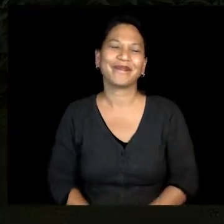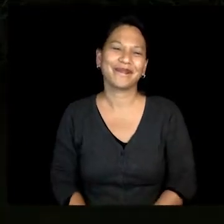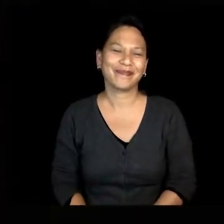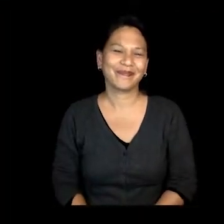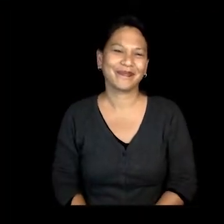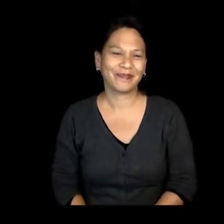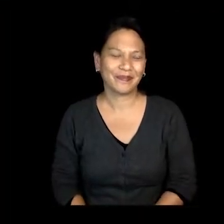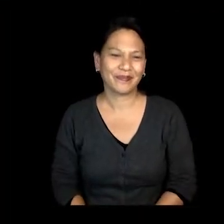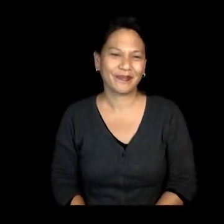Mmm, oh that's good!